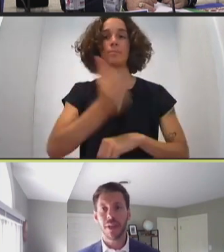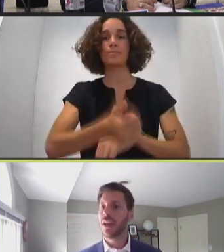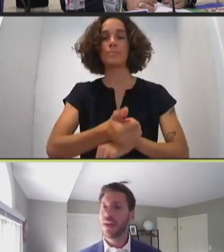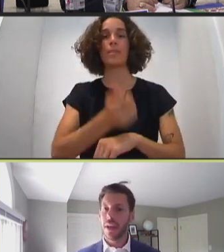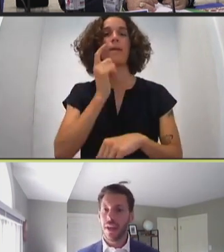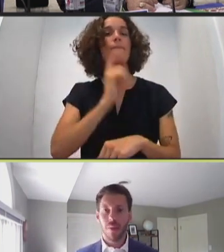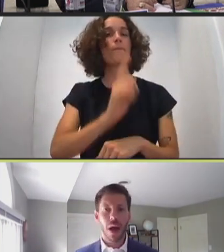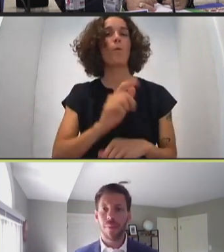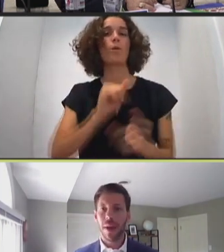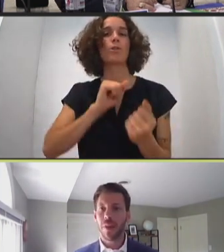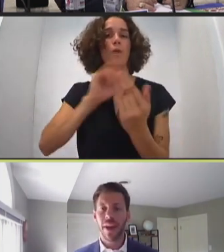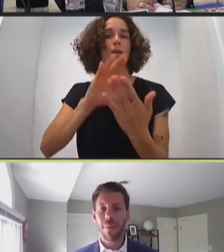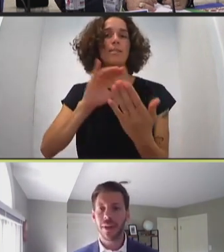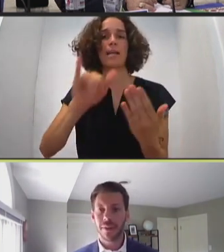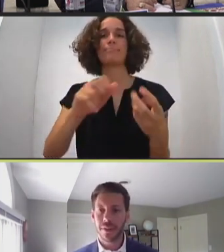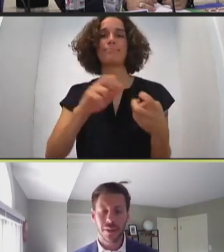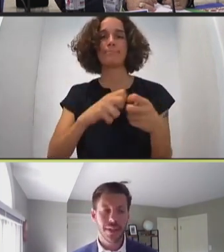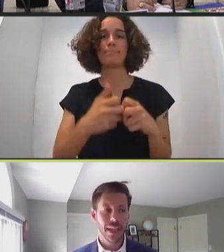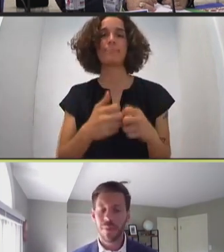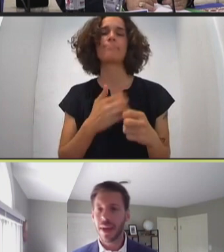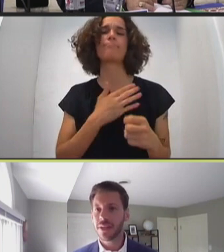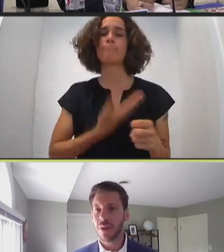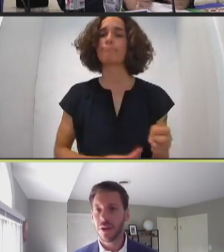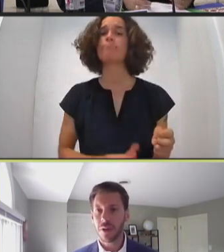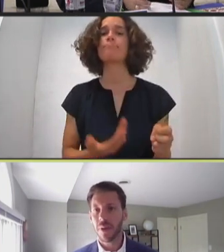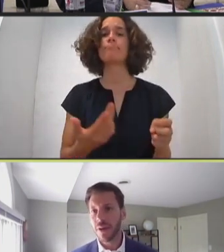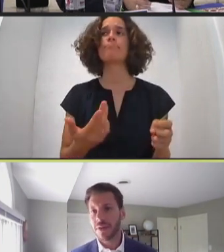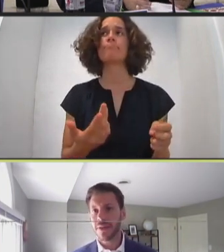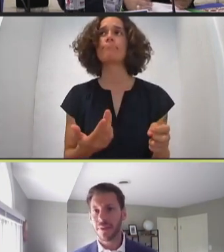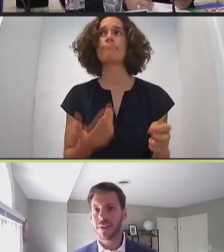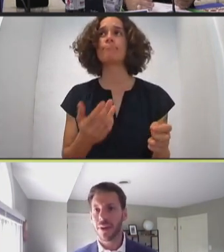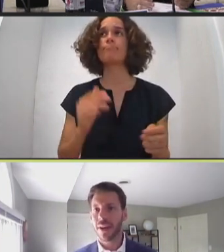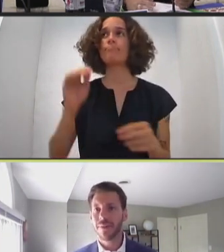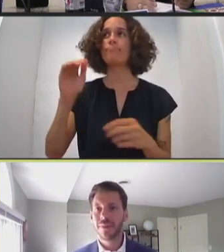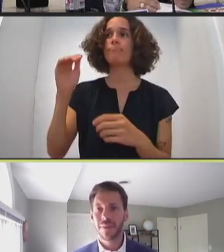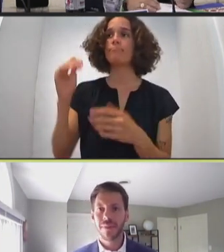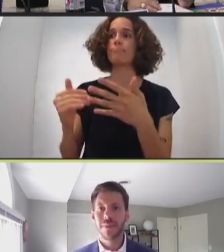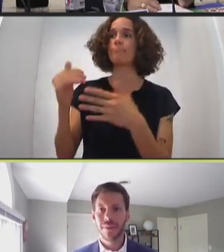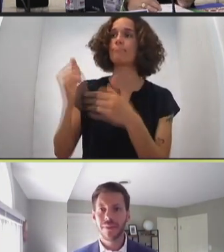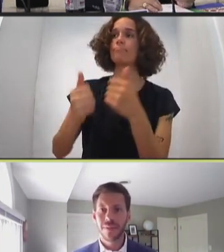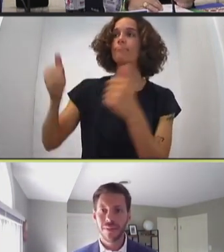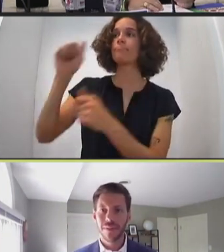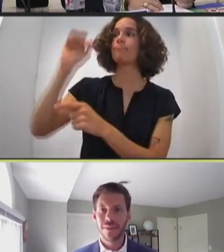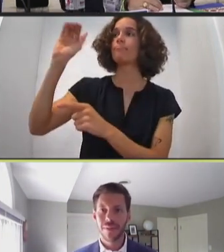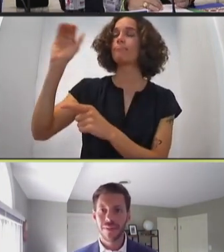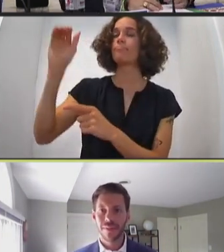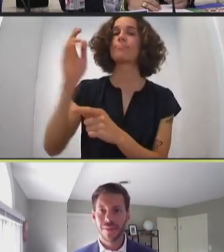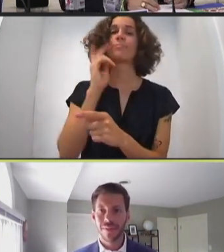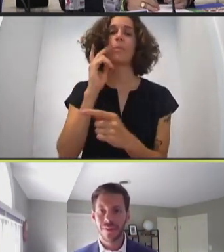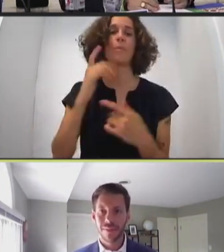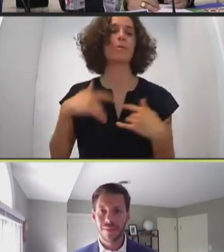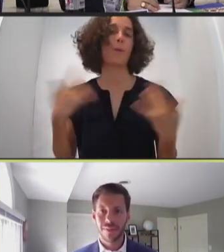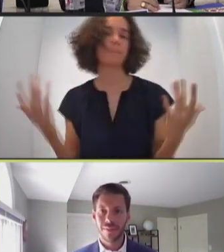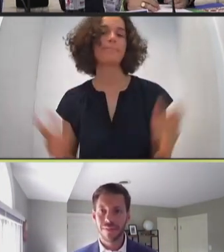But I'm more than happy to take it back to our partners and see what's going on.